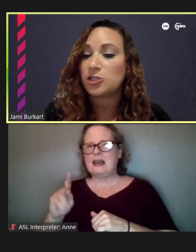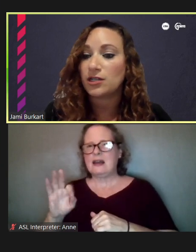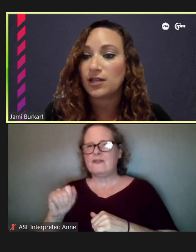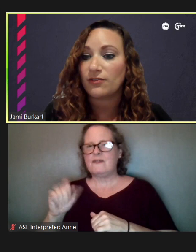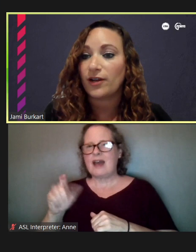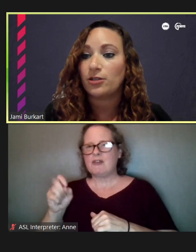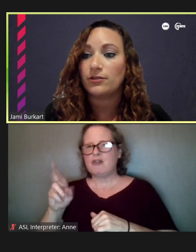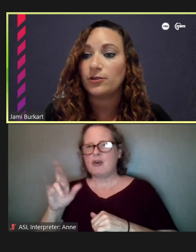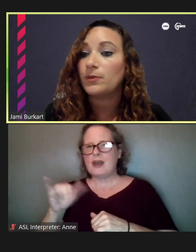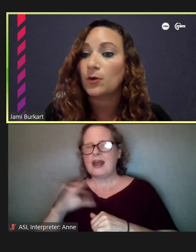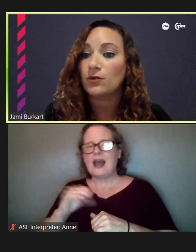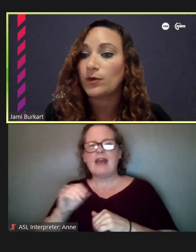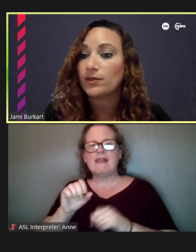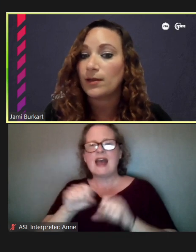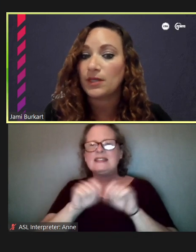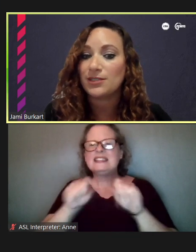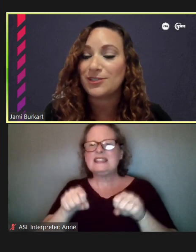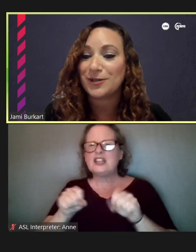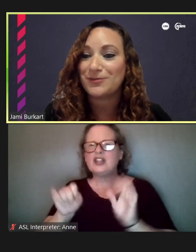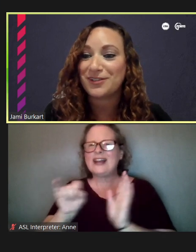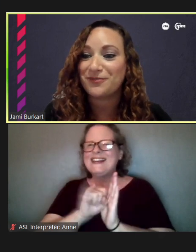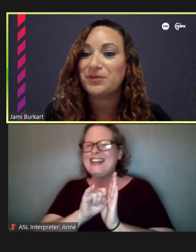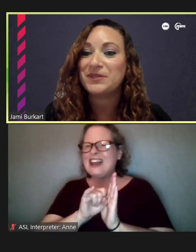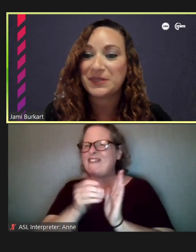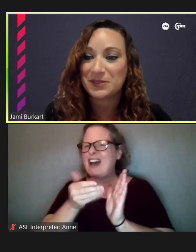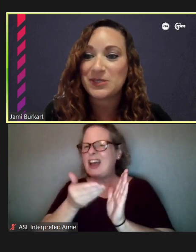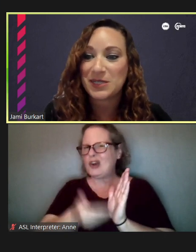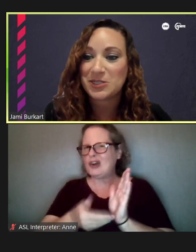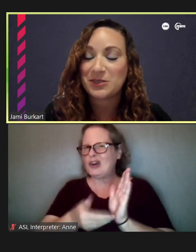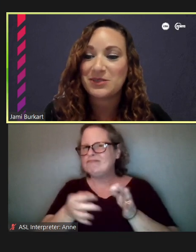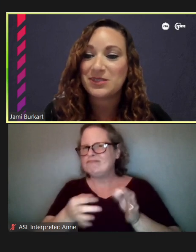station Identifier, and a little bit more of what that means in terms of building the new stations.